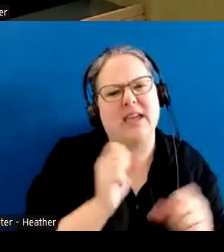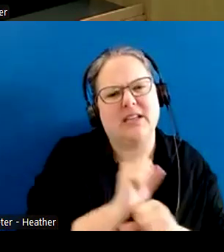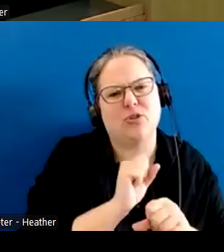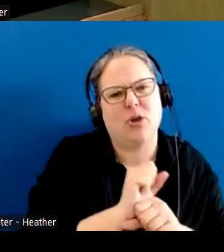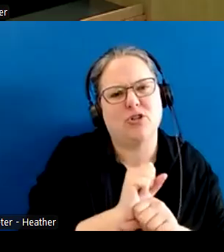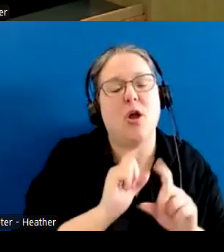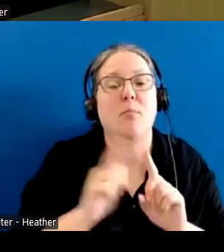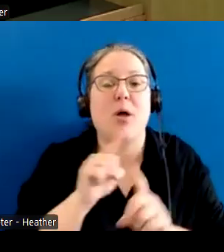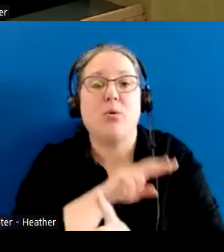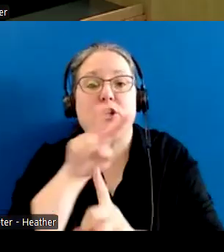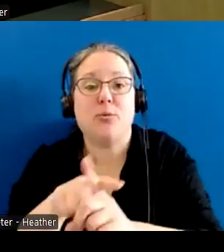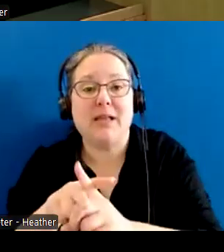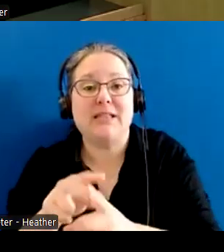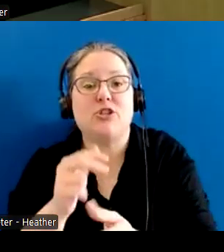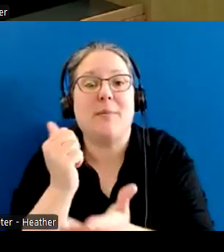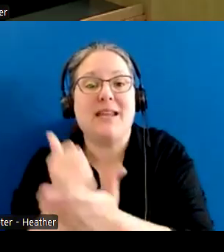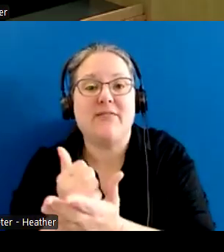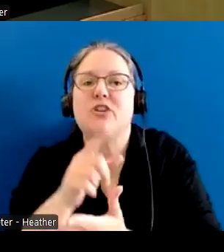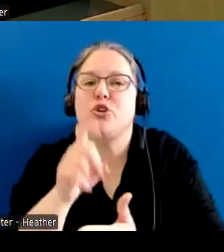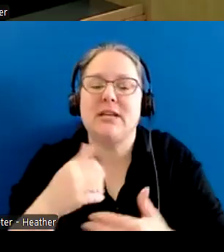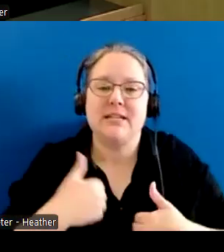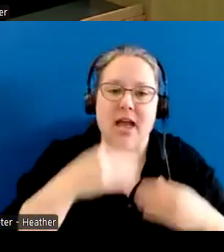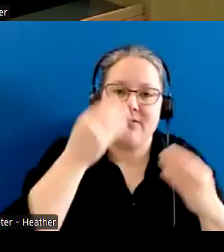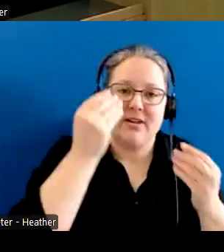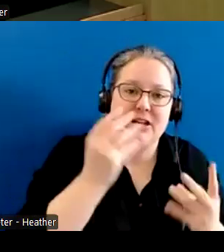implementing an interventions, you should probably have data on whether and how that